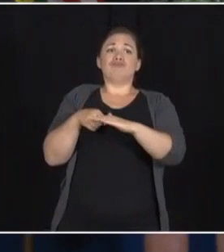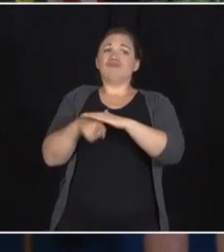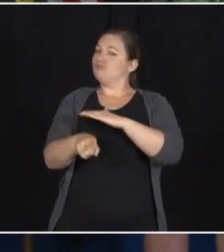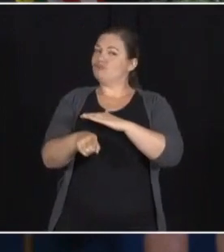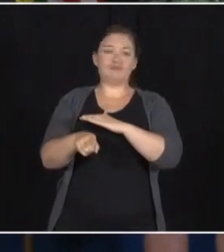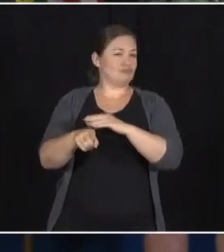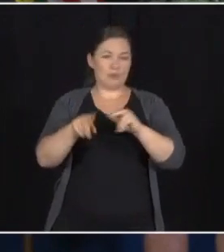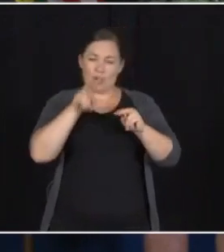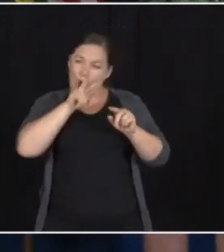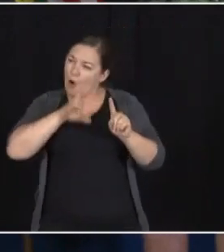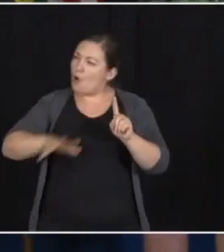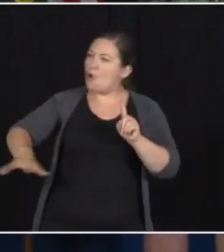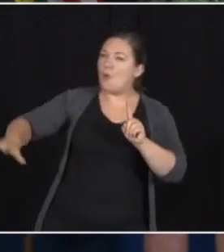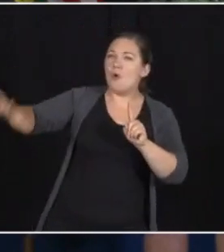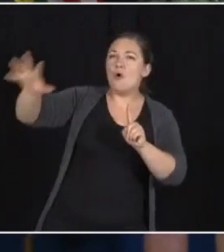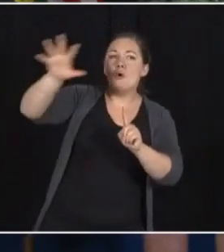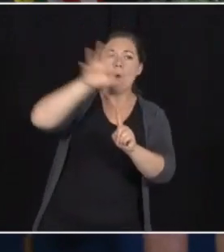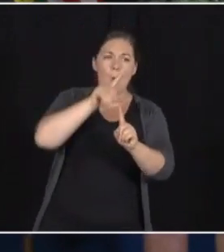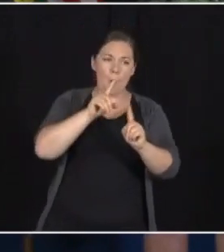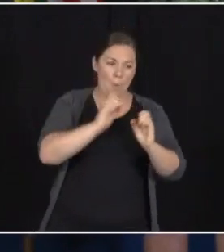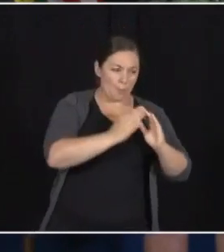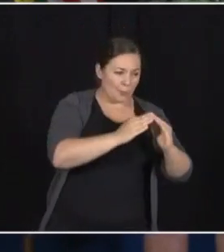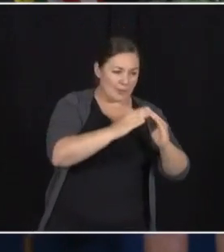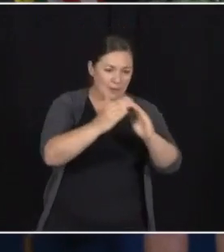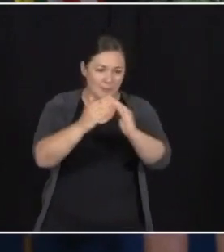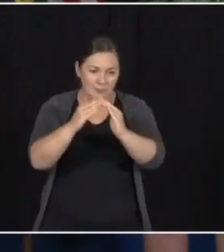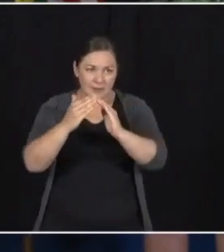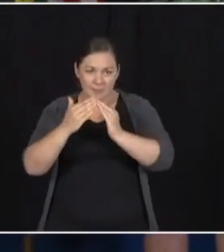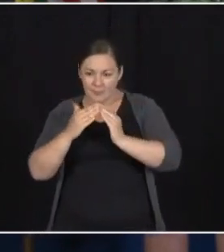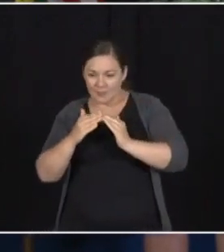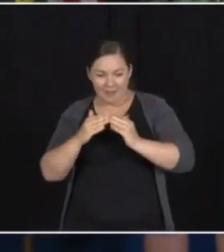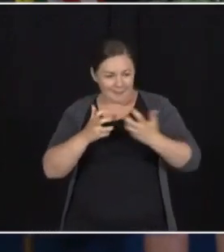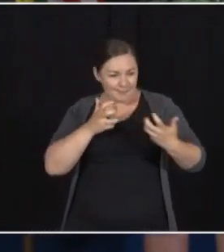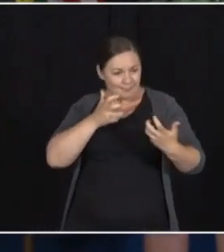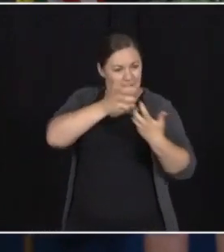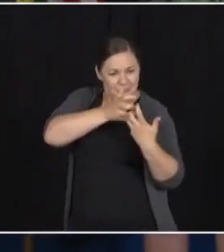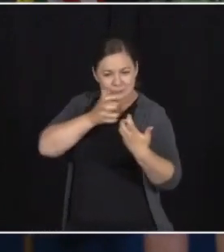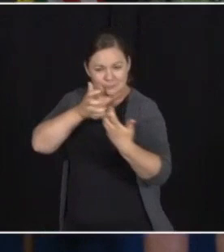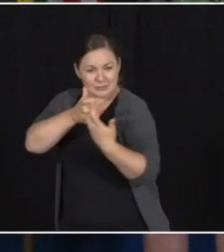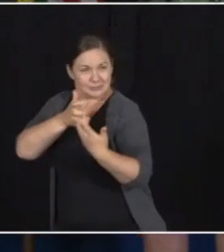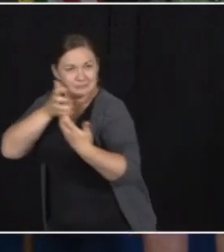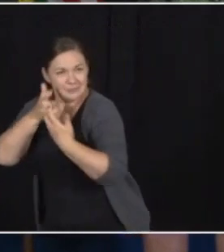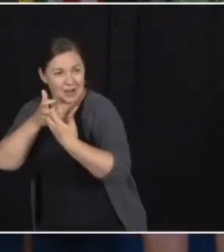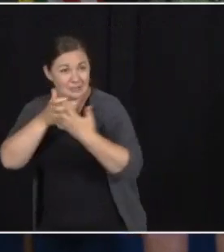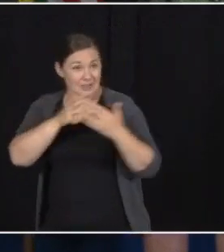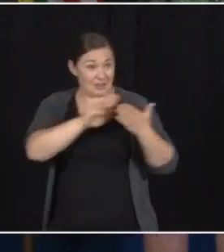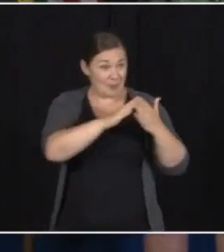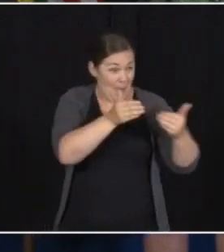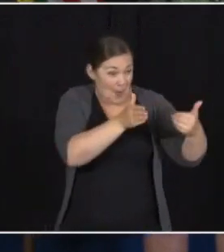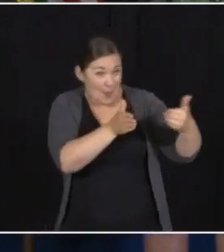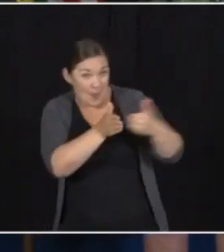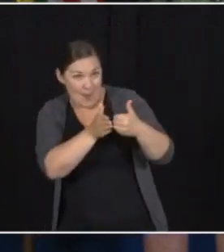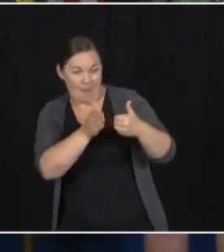transit oriented community. Transit oriented communities will benefit the region to increasing